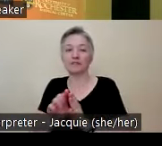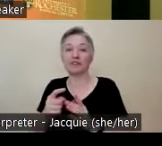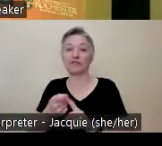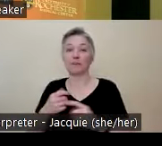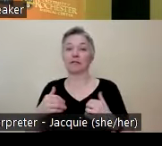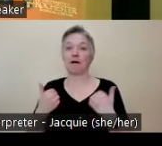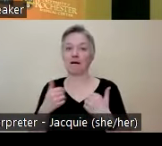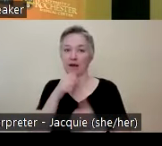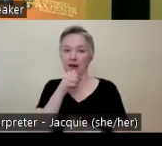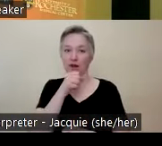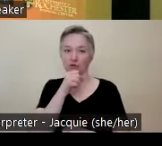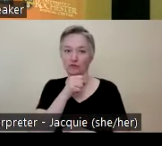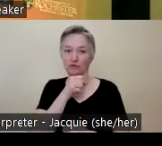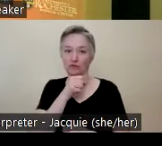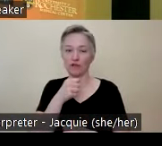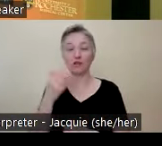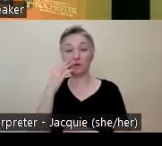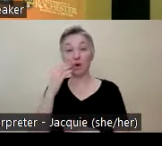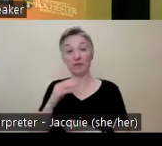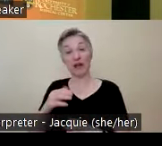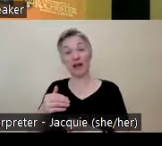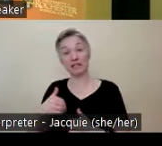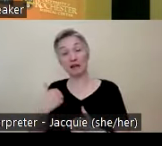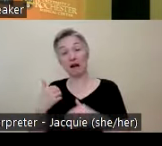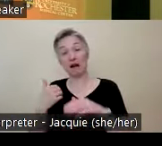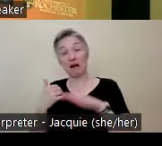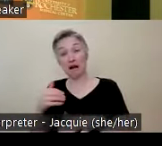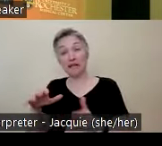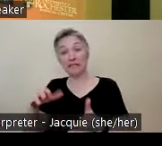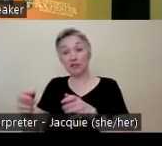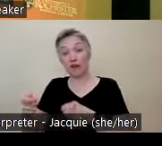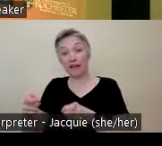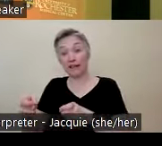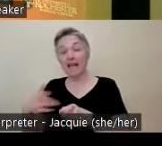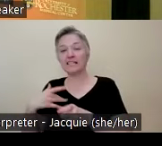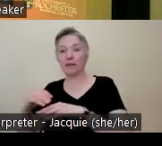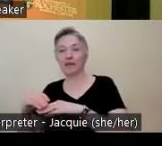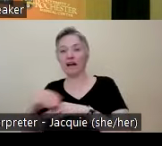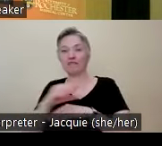a disregulated little guy is often going to dysregulate a parent and just what does that